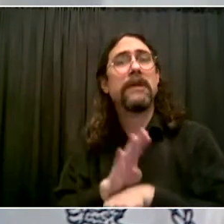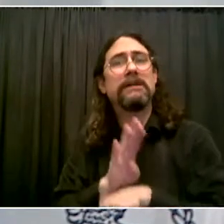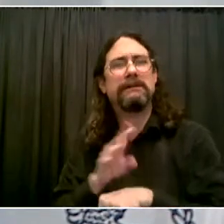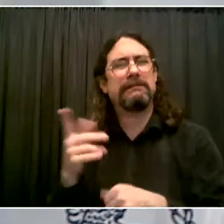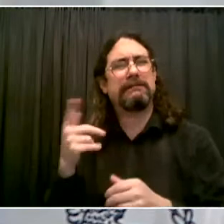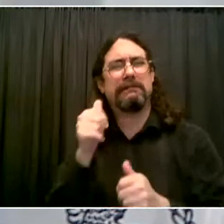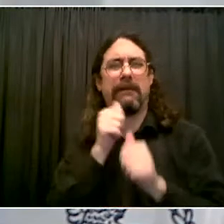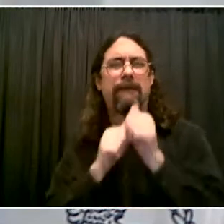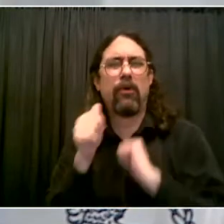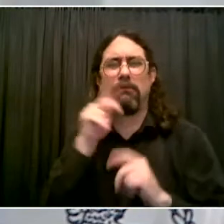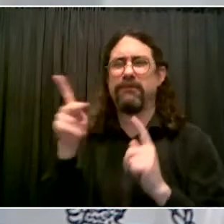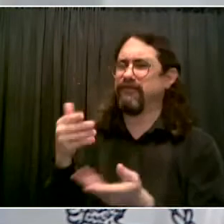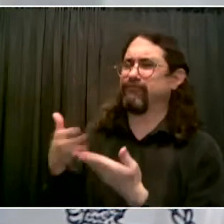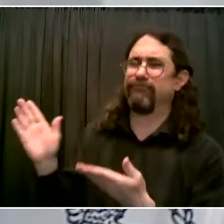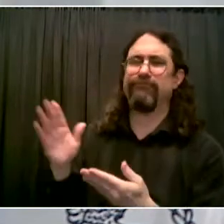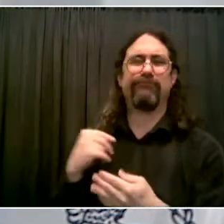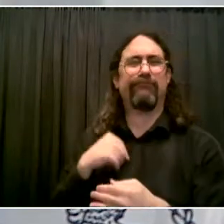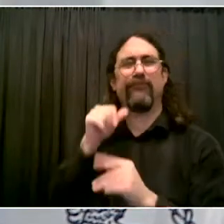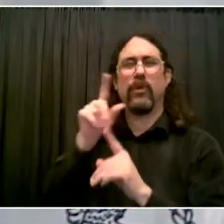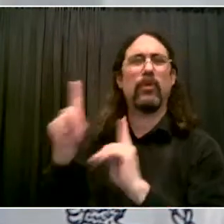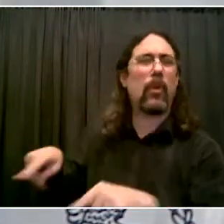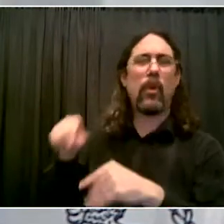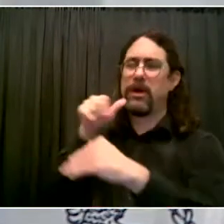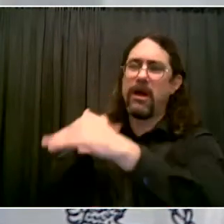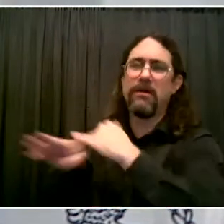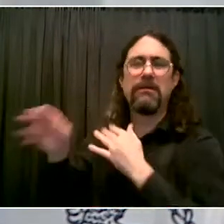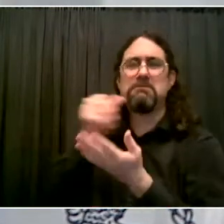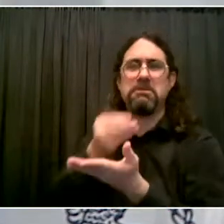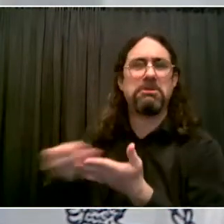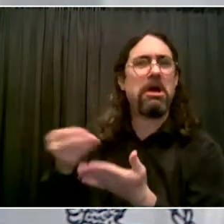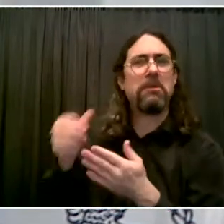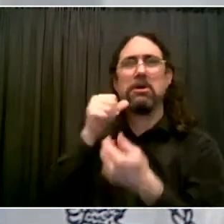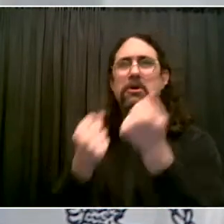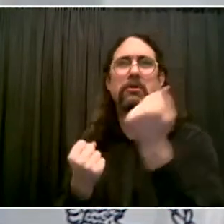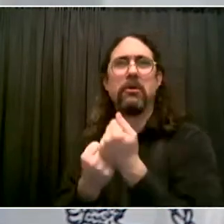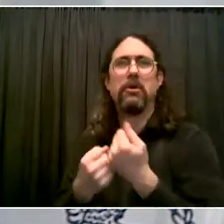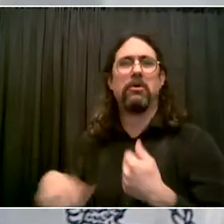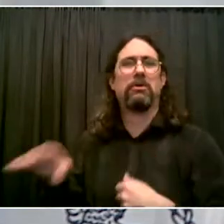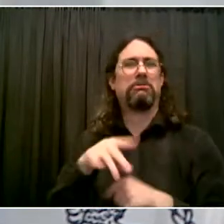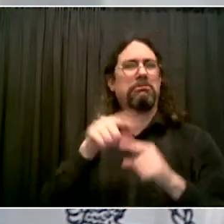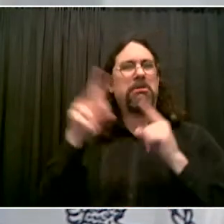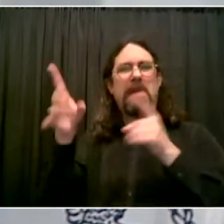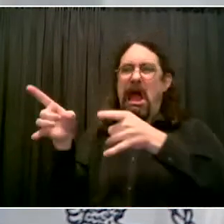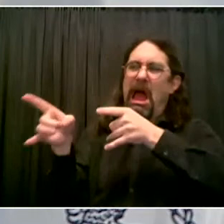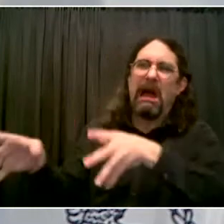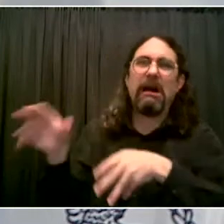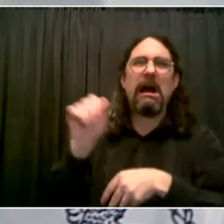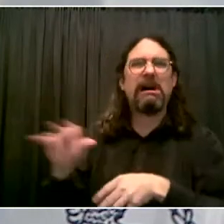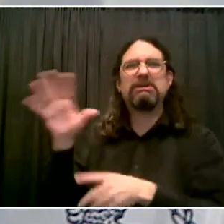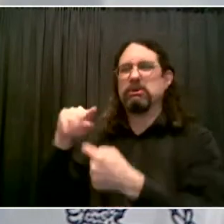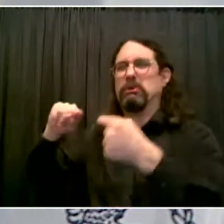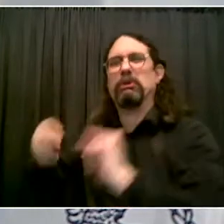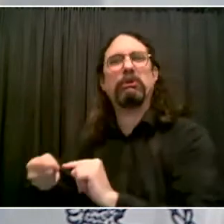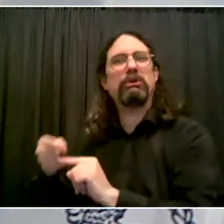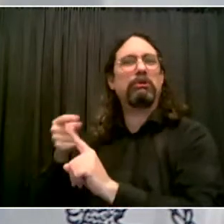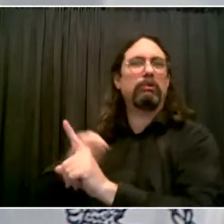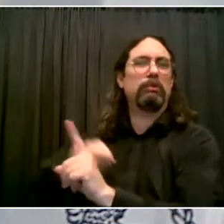CRISIS LAST SPRSPRING IT ASIAN- AMERICAN COMMUNITIES VERY HARD. NOW WE SEE THESE